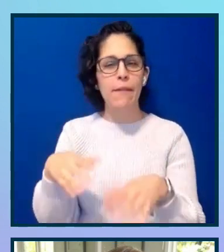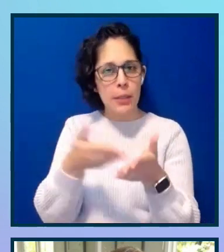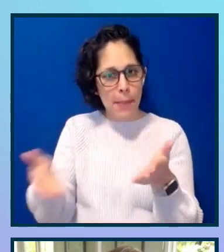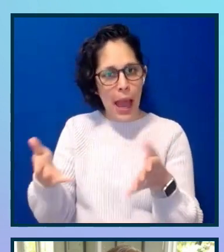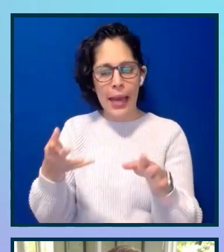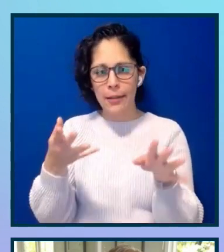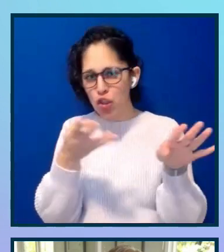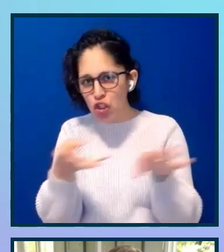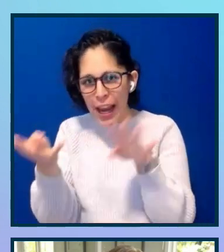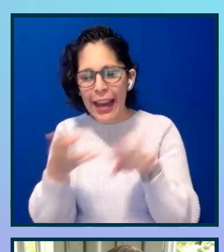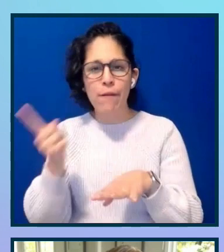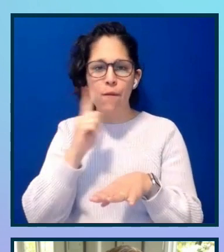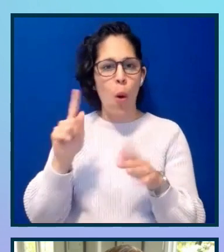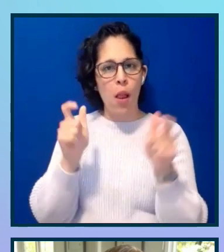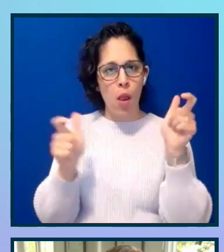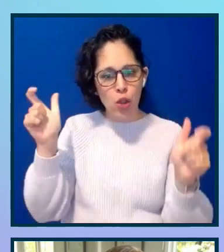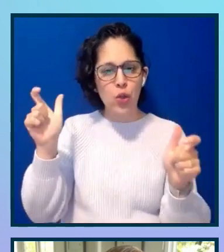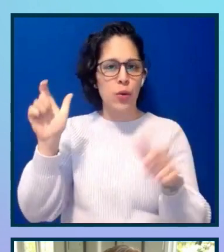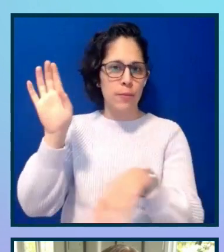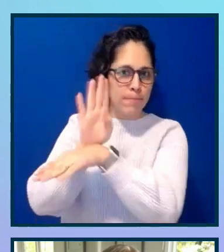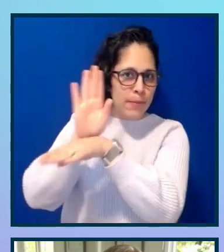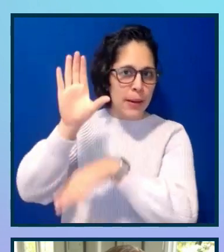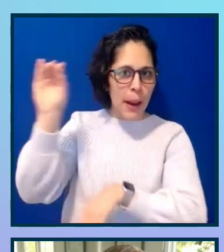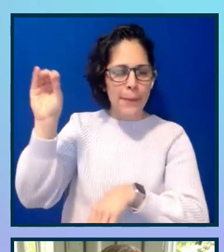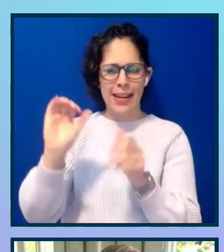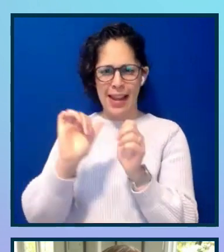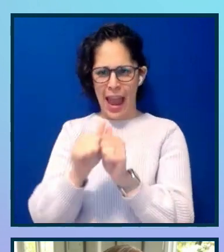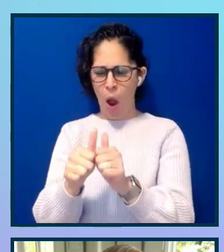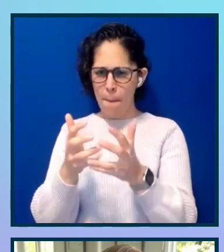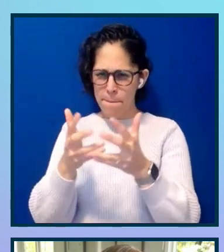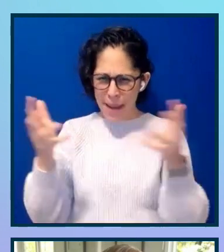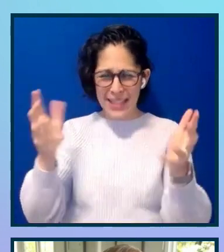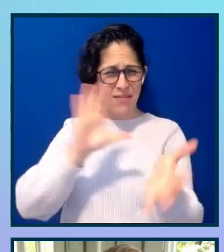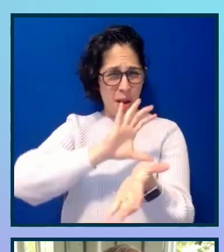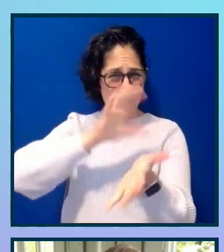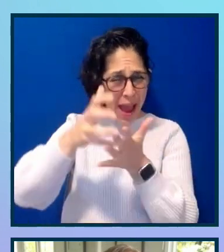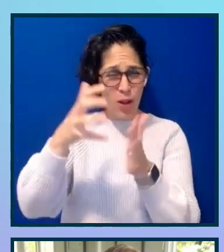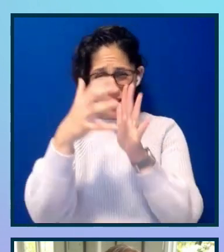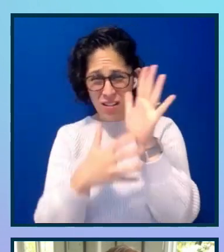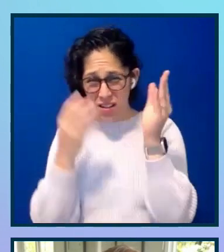and how we deal in massive amounts of content through our channels.